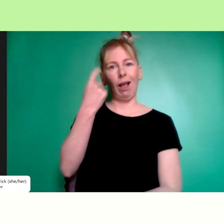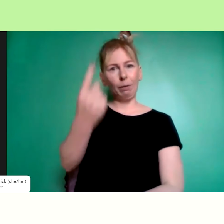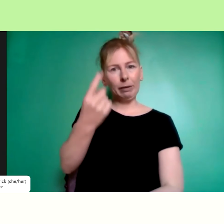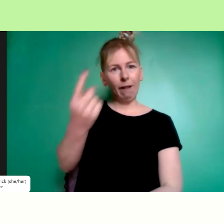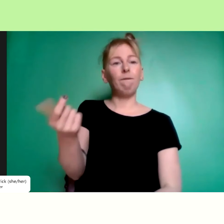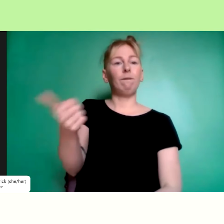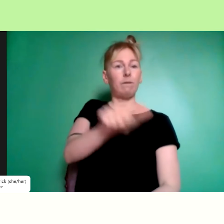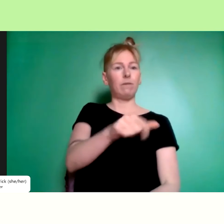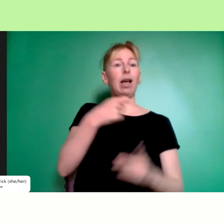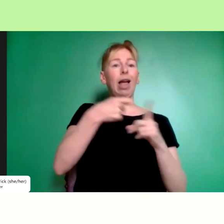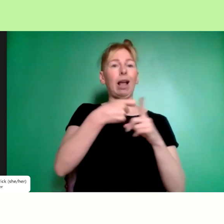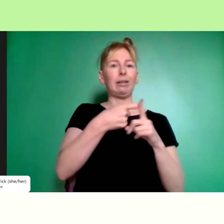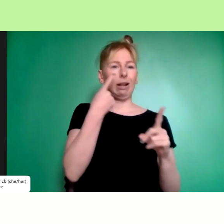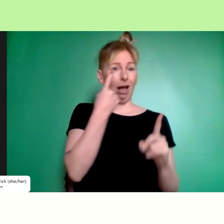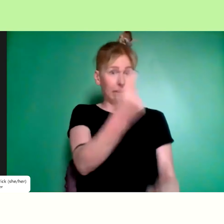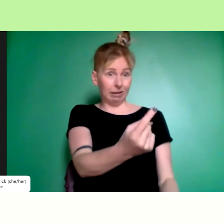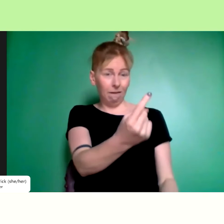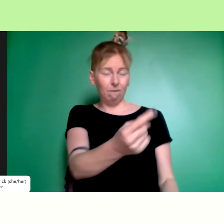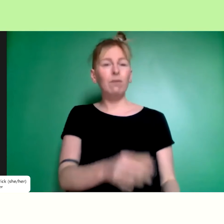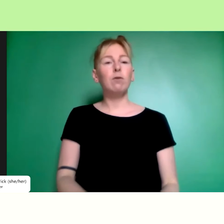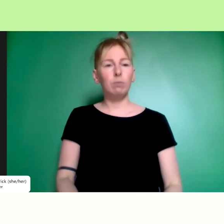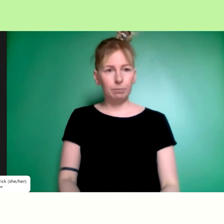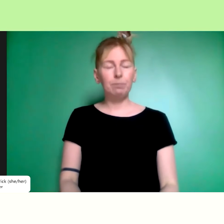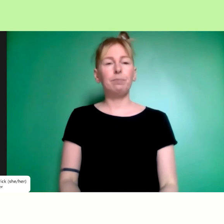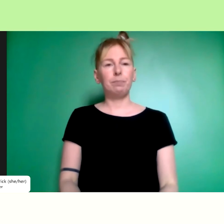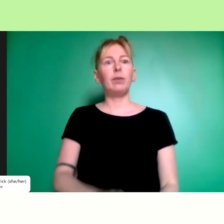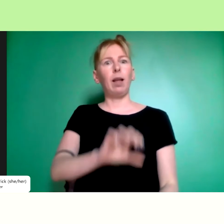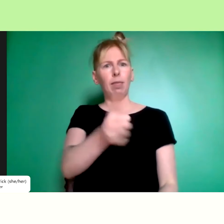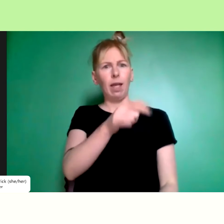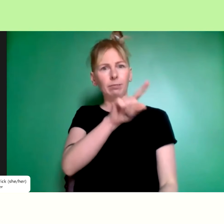And then after that, hopefully, we'll be able to get some of your ideas about these –